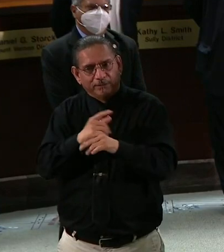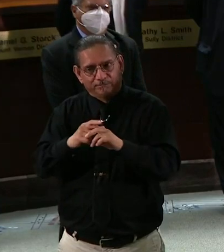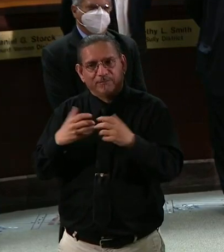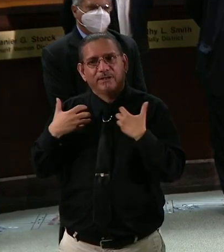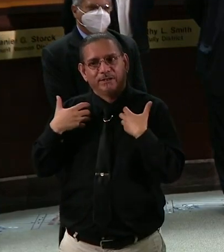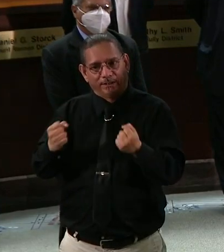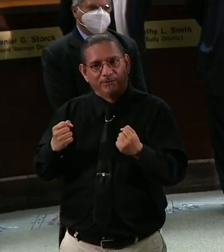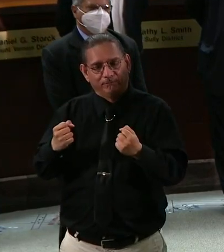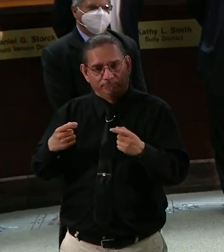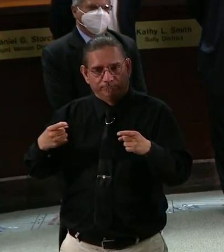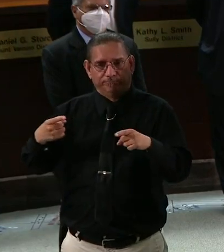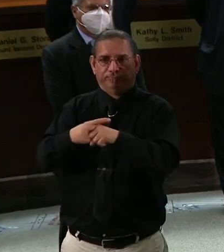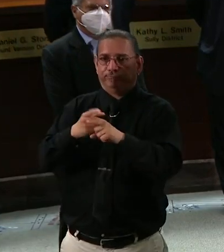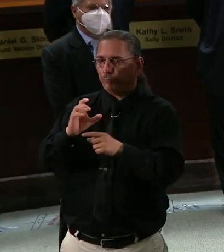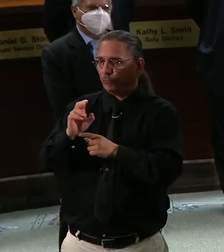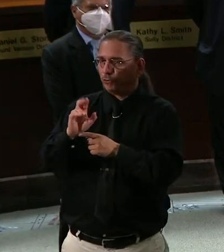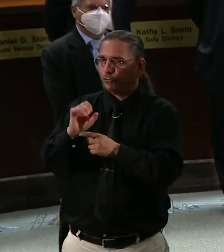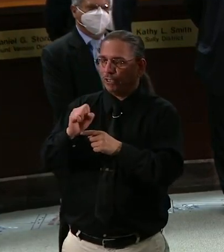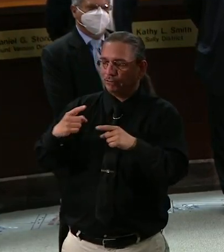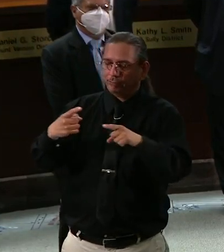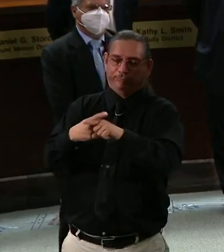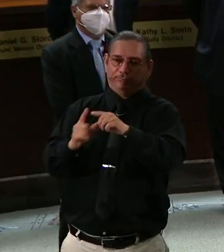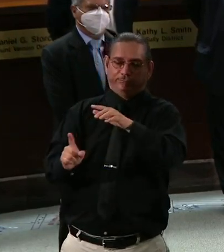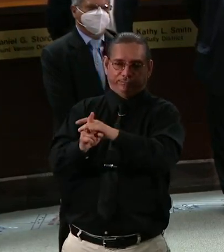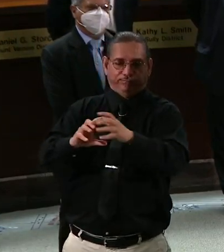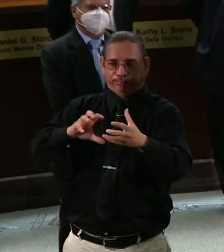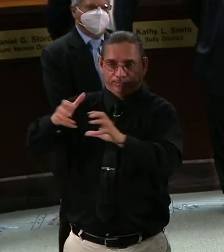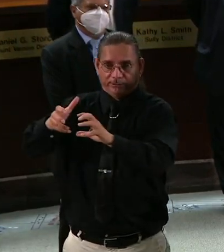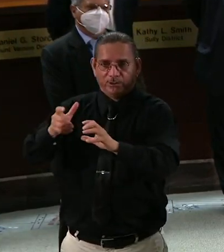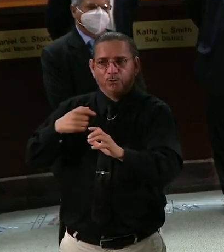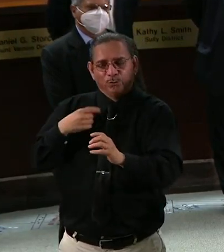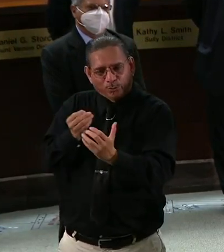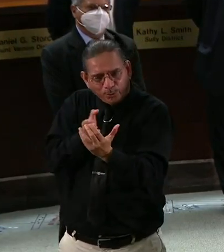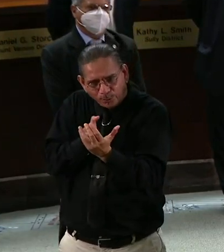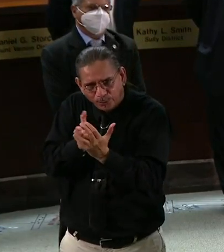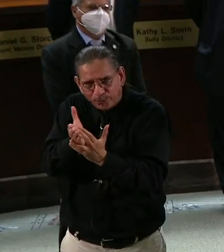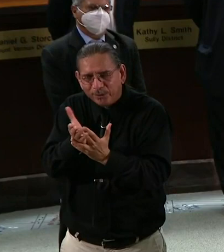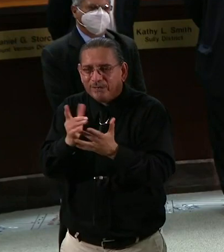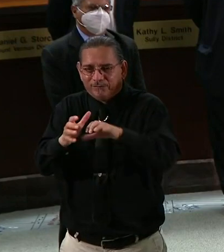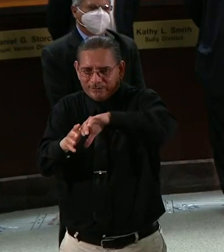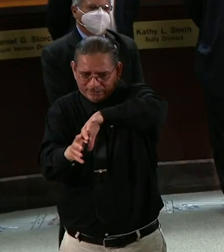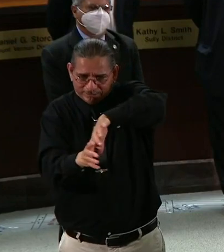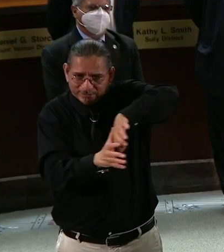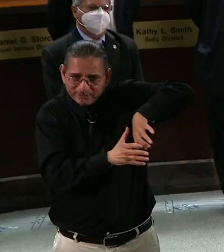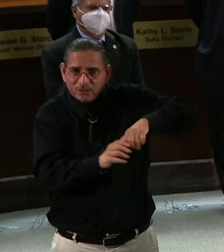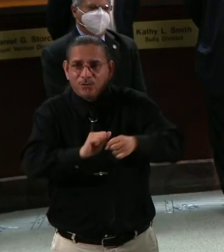WE'VE BEEN FIGHTING THIS HEALTH CRISIS AND AS YOU'VE HEARD ME SAY WEEK WE NEED TO GET THE